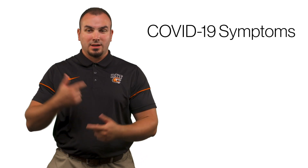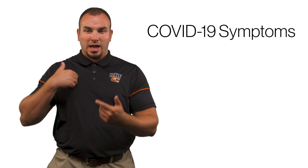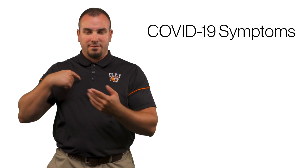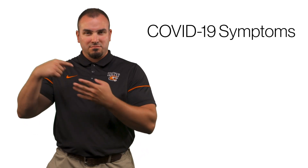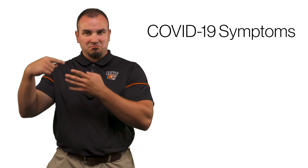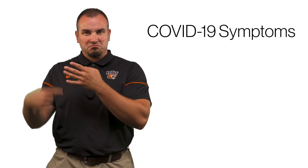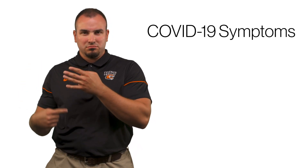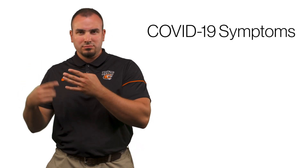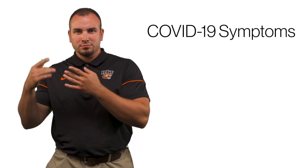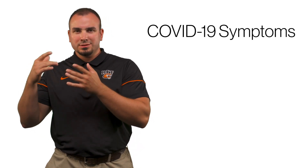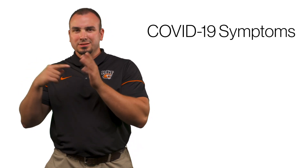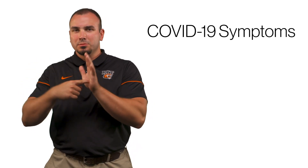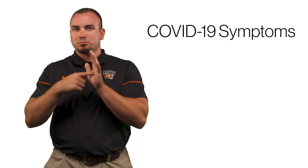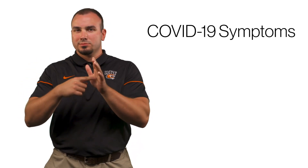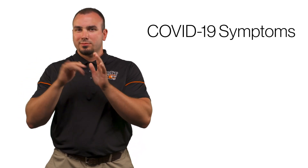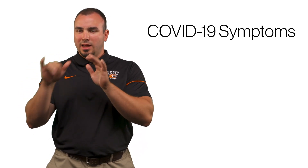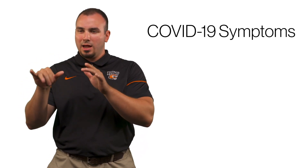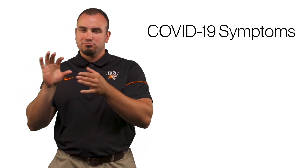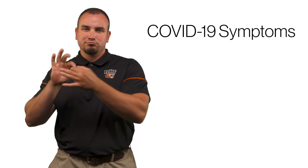These are the most common symptoms associated